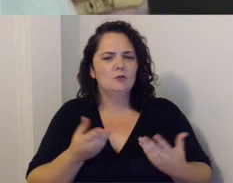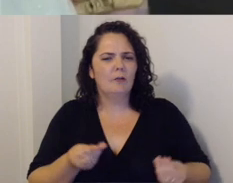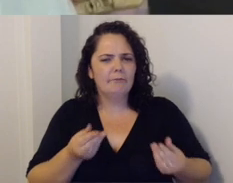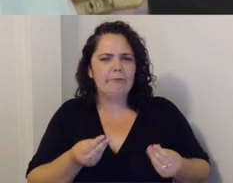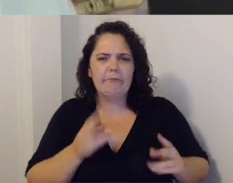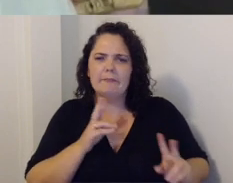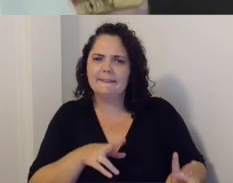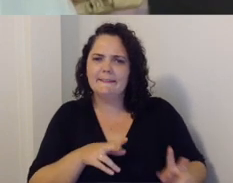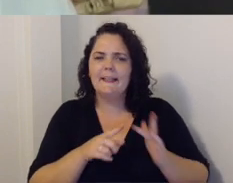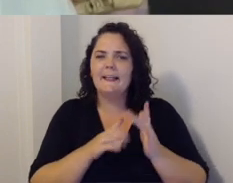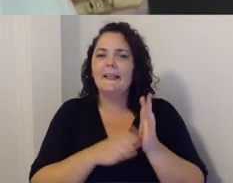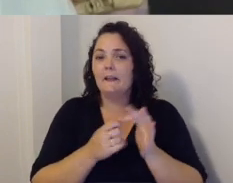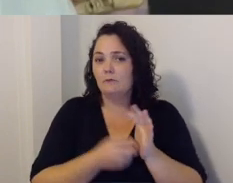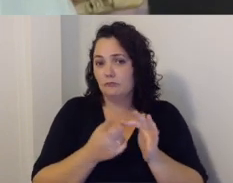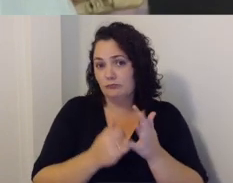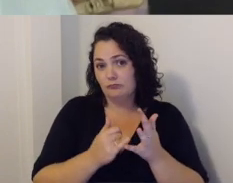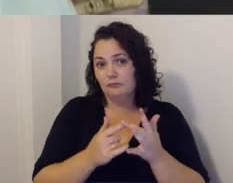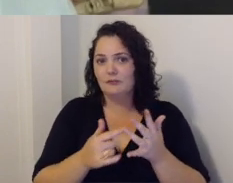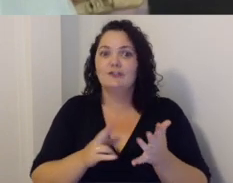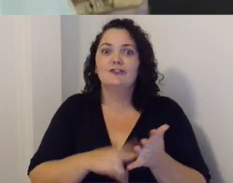rather than the description